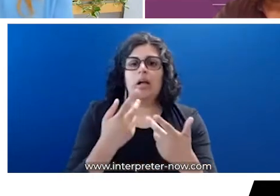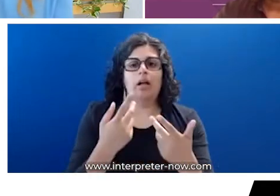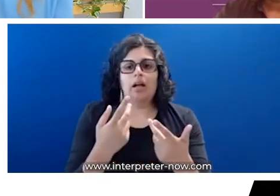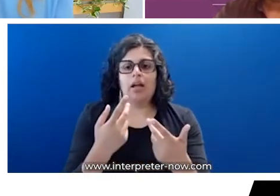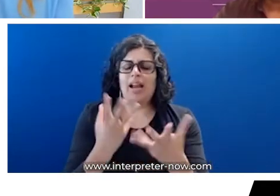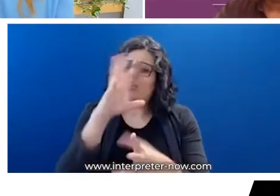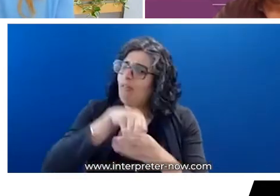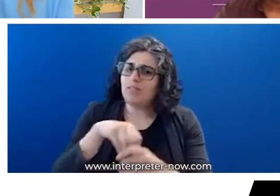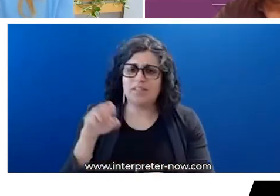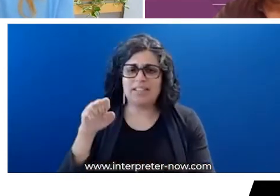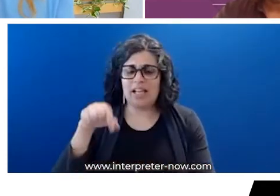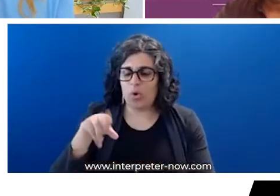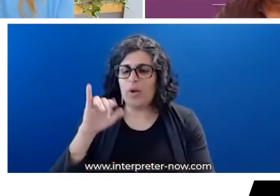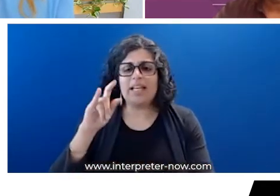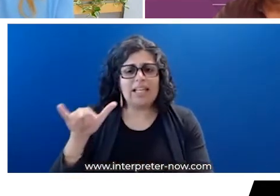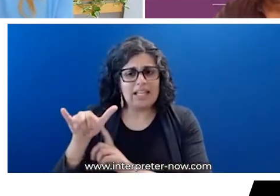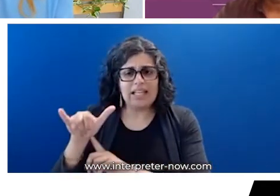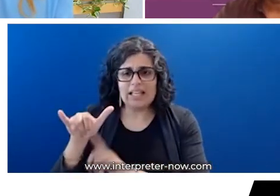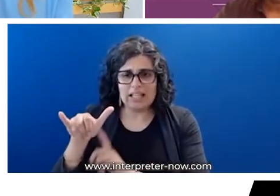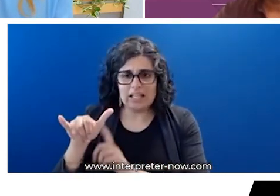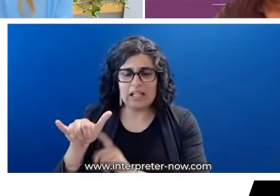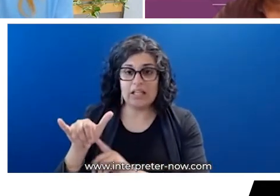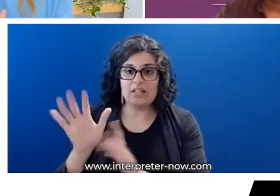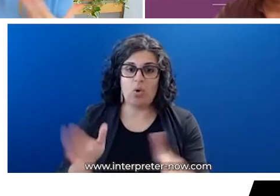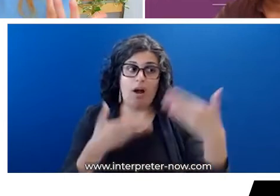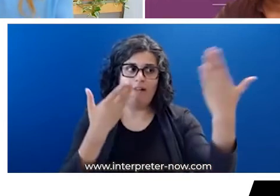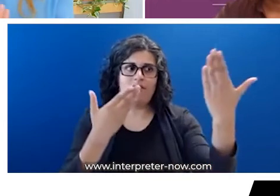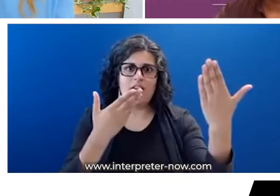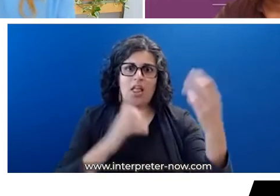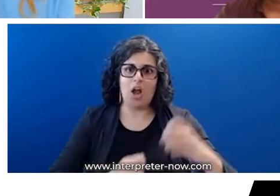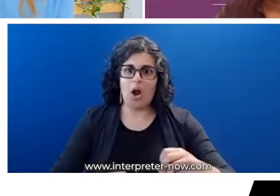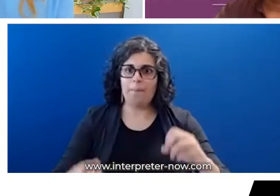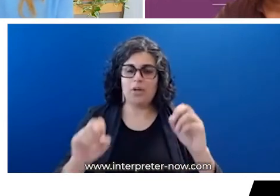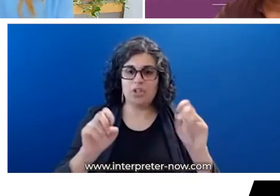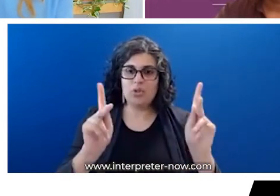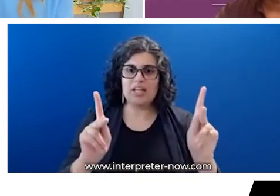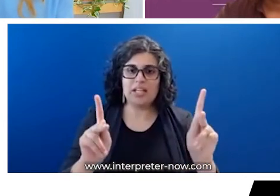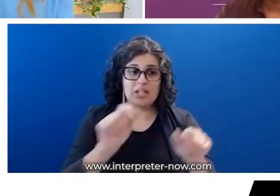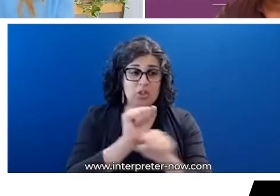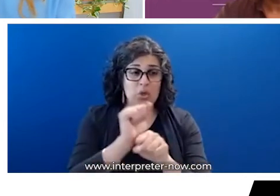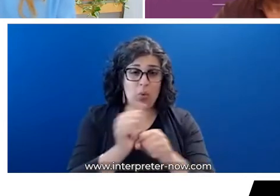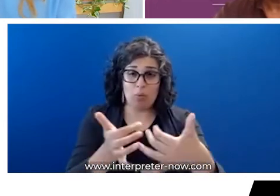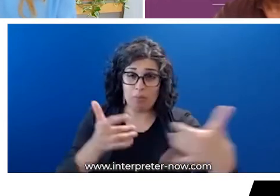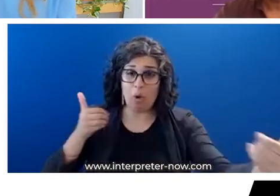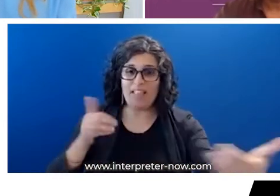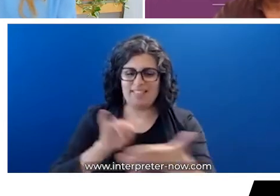I believe that offering that opportunity to work remotely is a part of equity. Oh, it is.